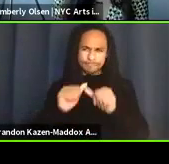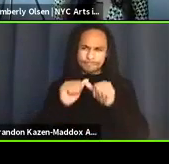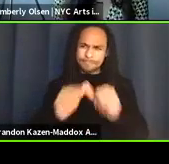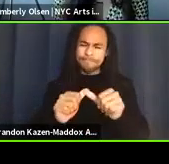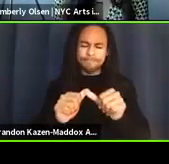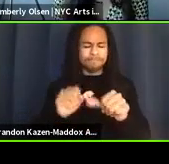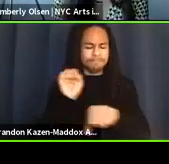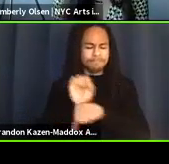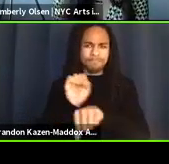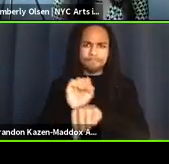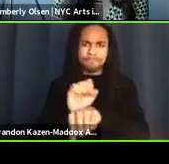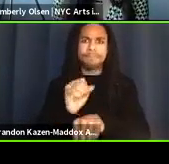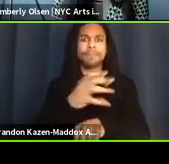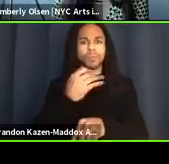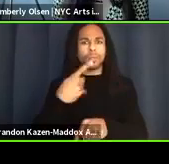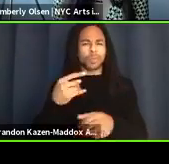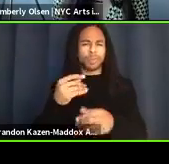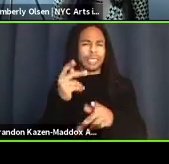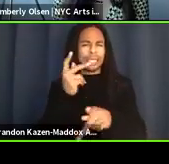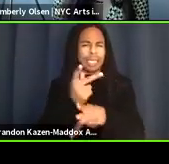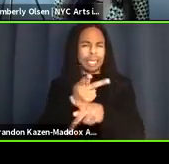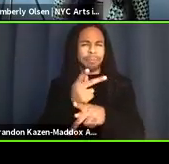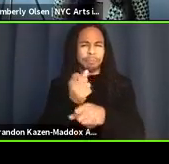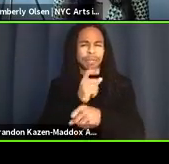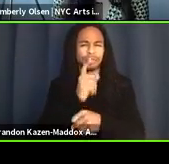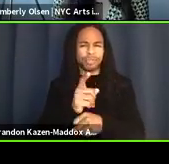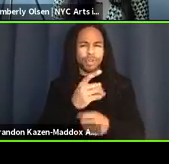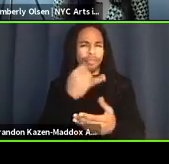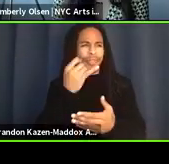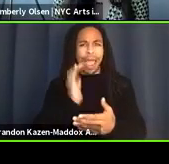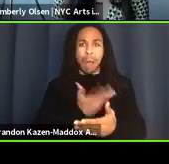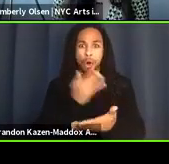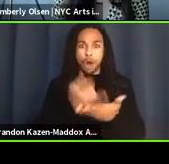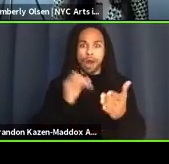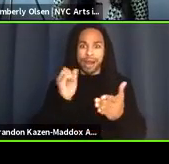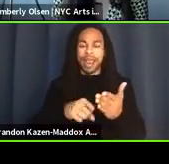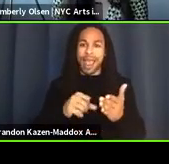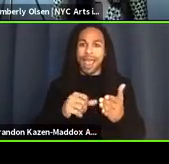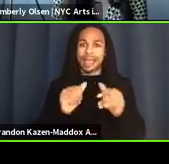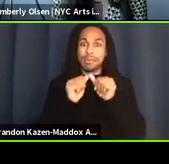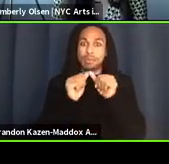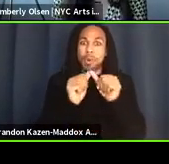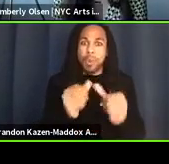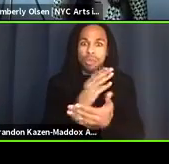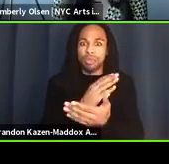people stepping forward ready to help and we saw family and children ready to open up